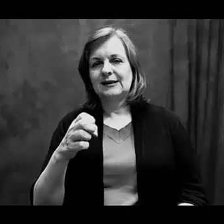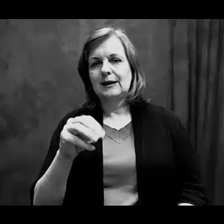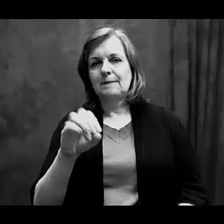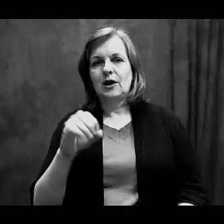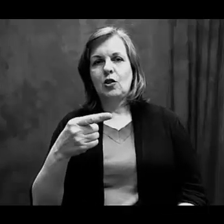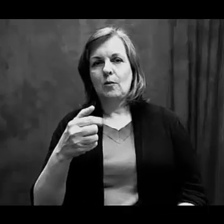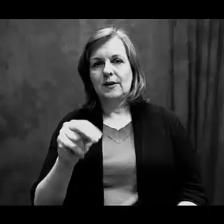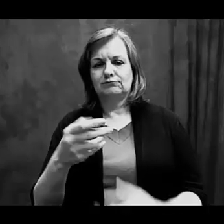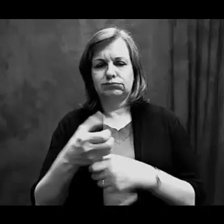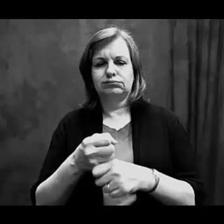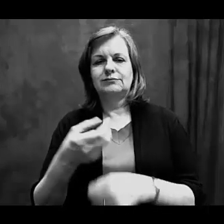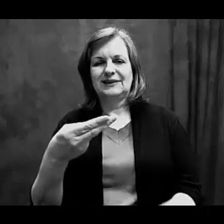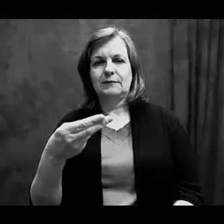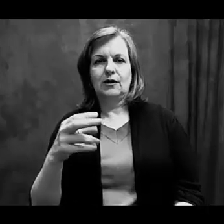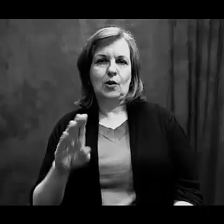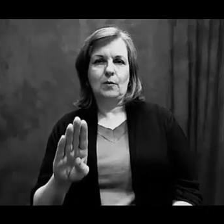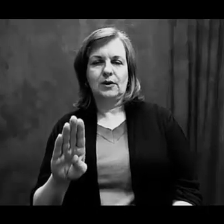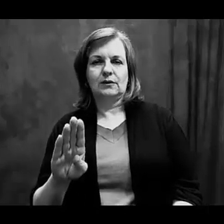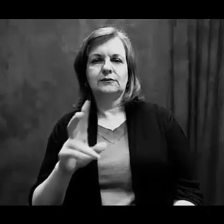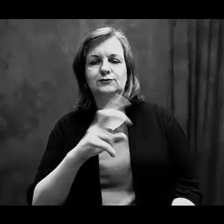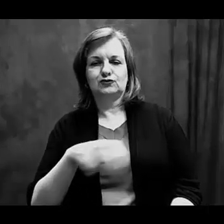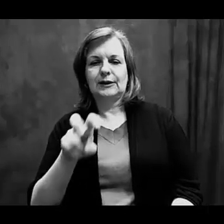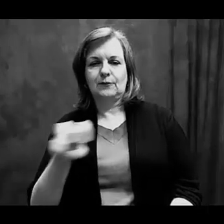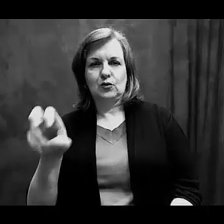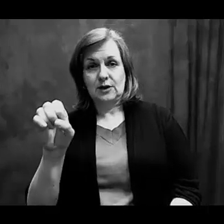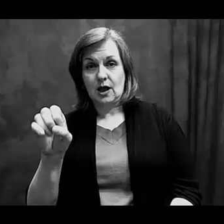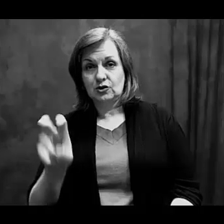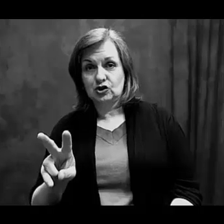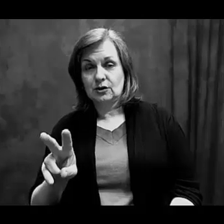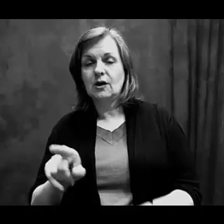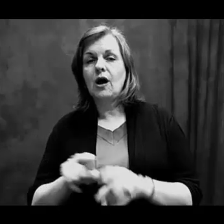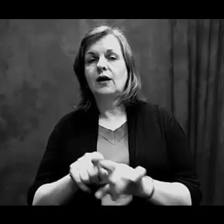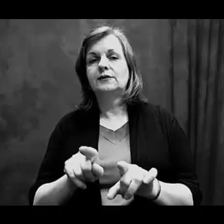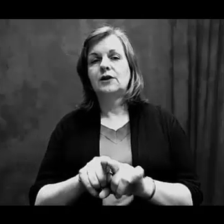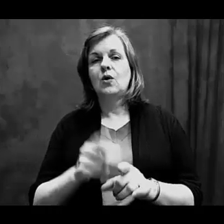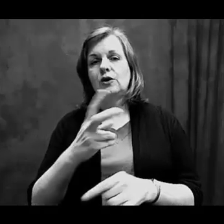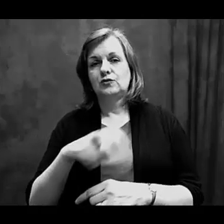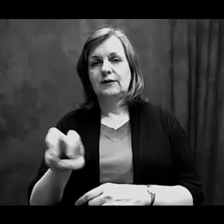it's gonna transport oxygen